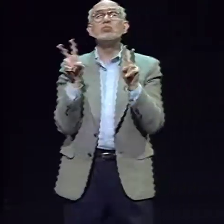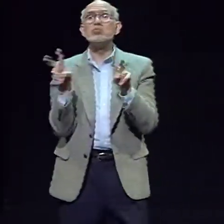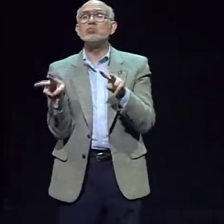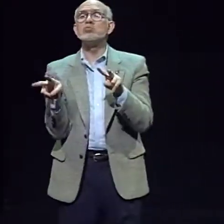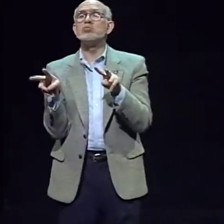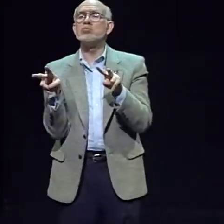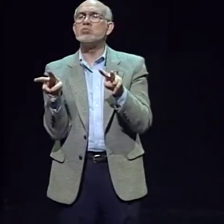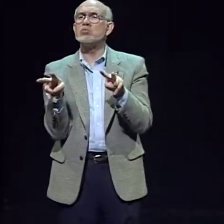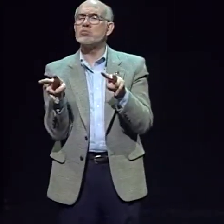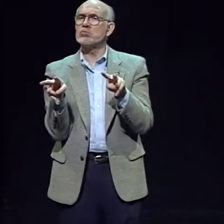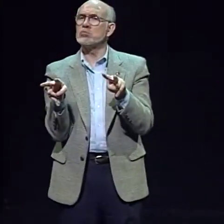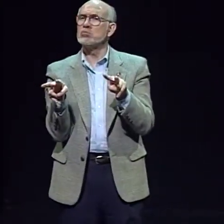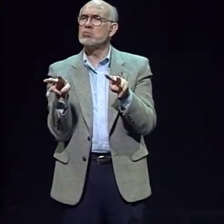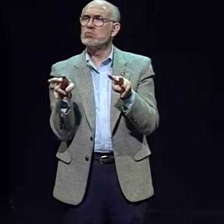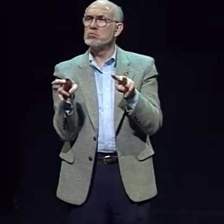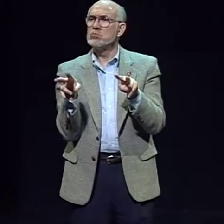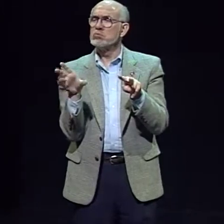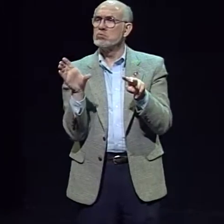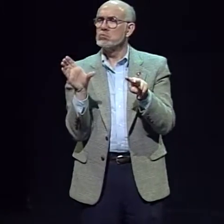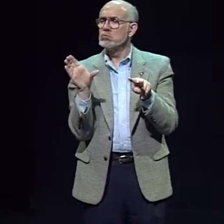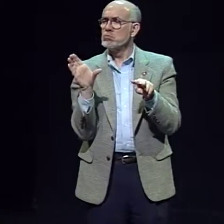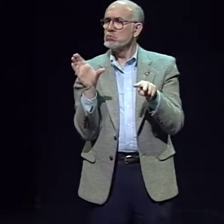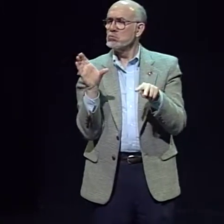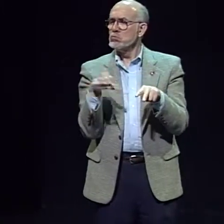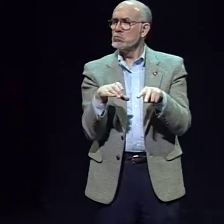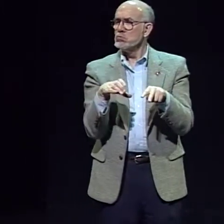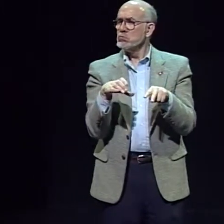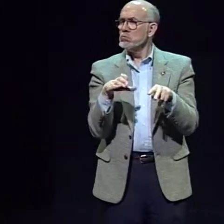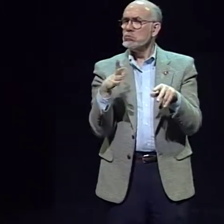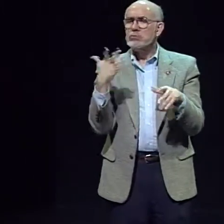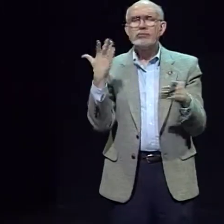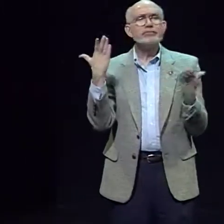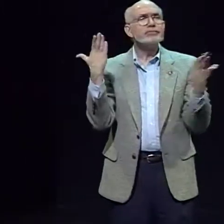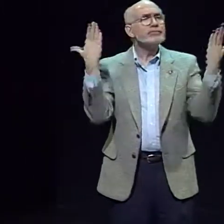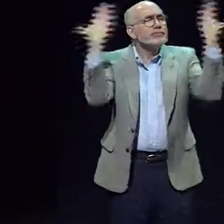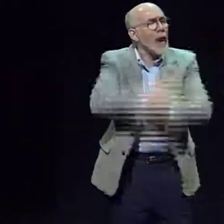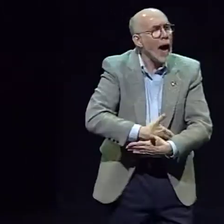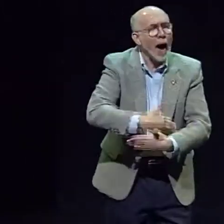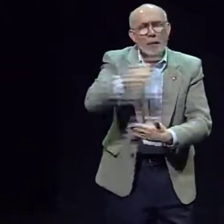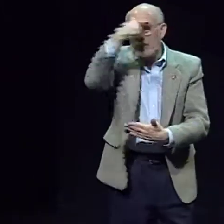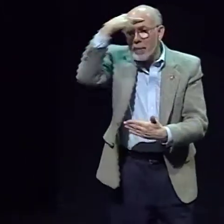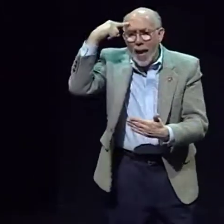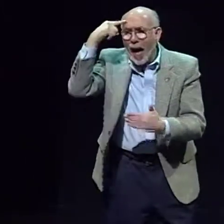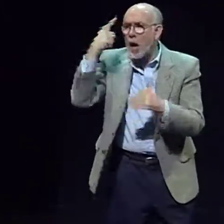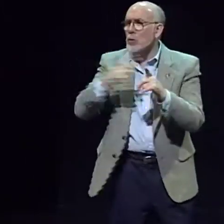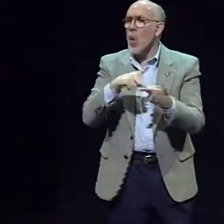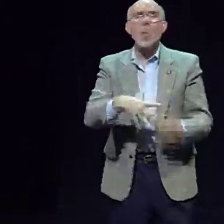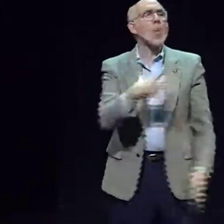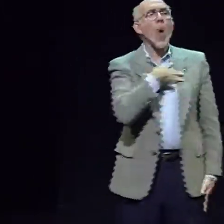SO WE WENT TO THE MUSEUM. AND WE SAW THE ARTWORK. IT WAS VERY DARK.